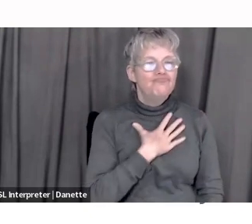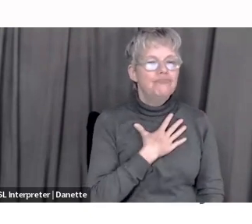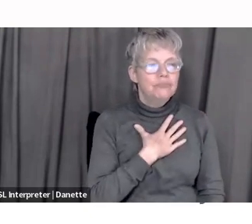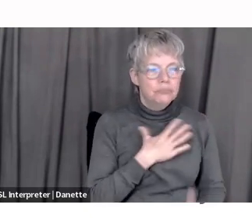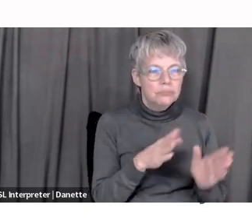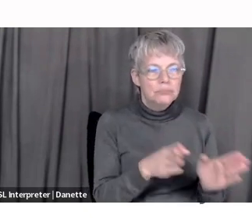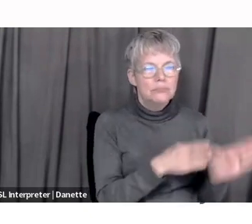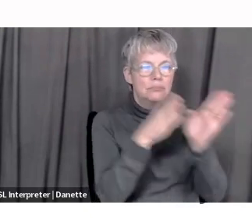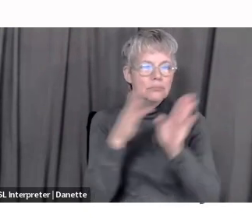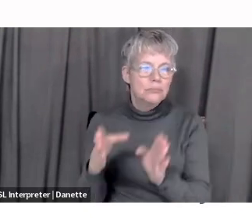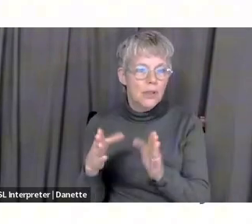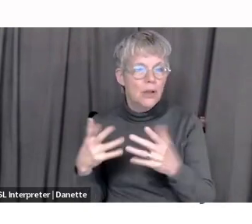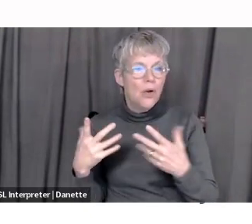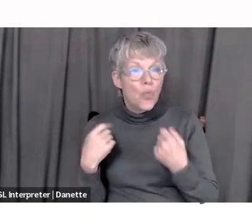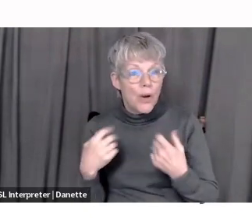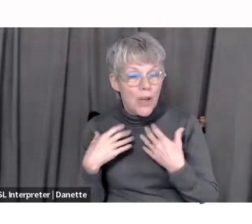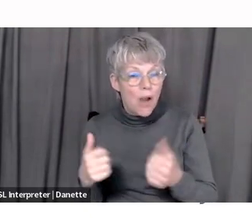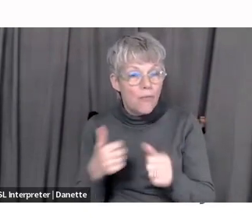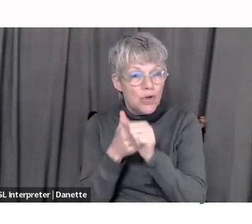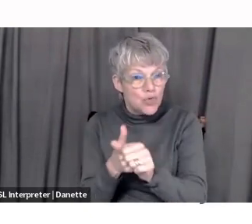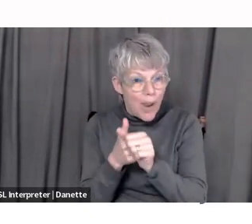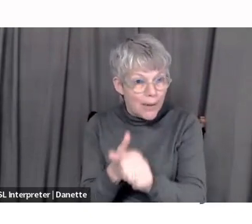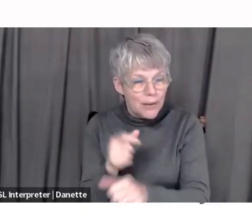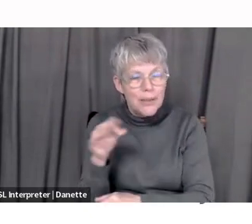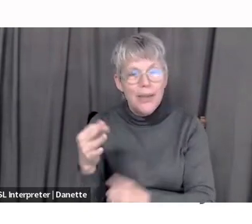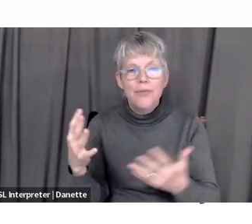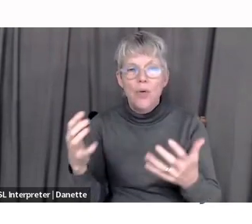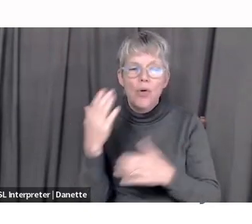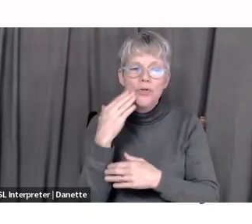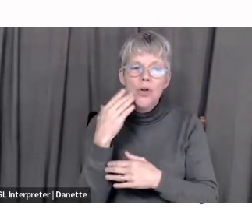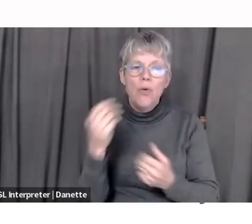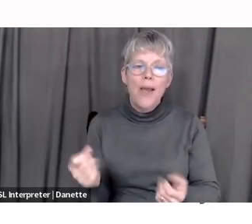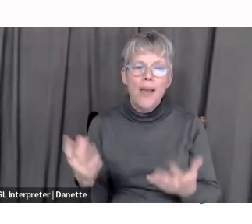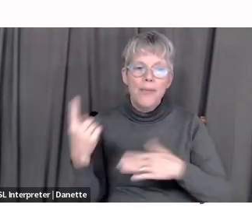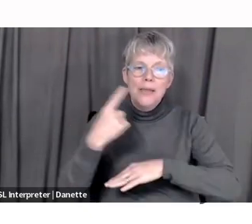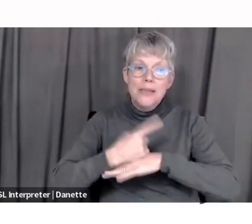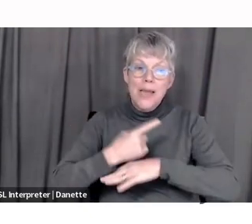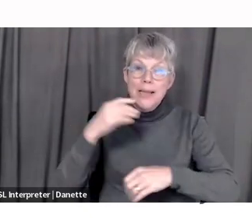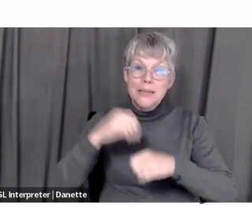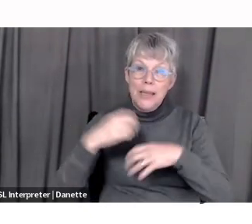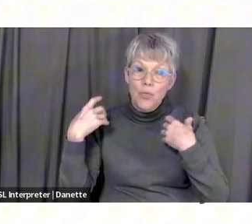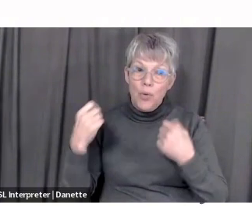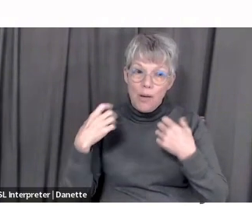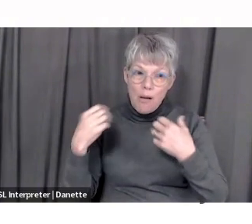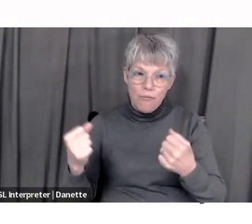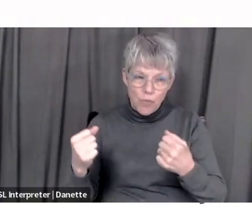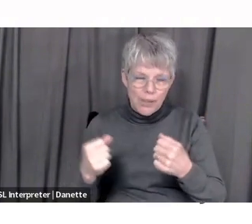Recovery tracking is optional. So if any an individual would like to track how many days they've been in recovery, they can do this here.